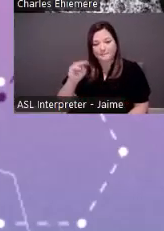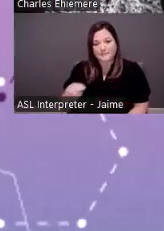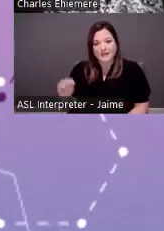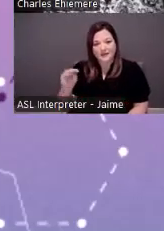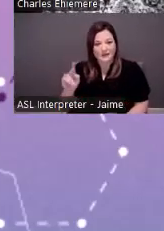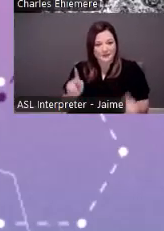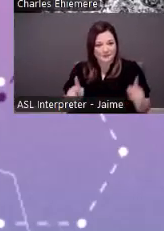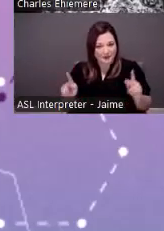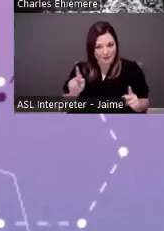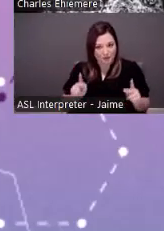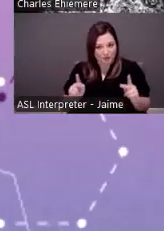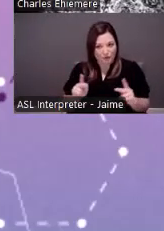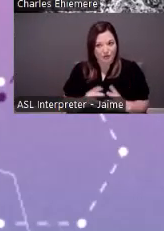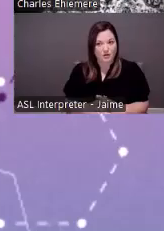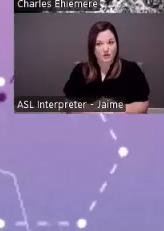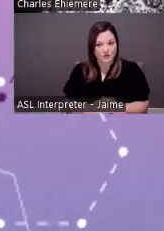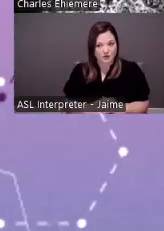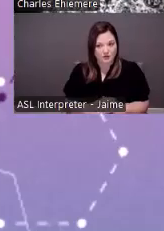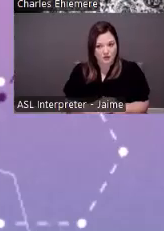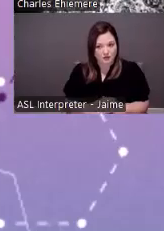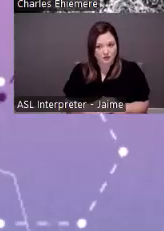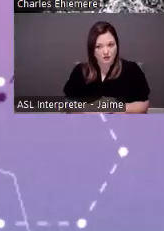our annual birth rate is over seven million.